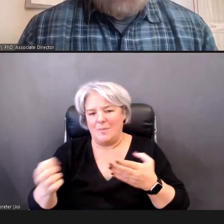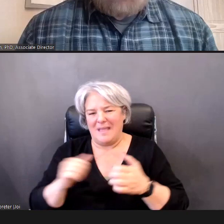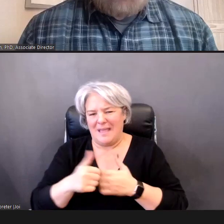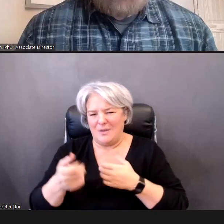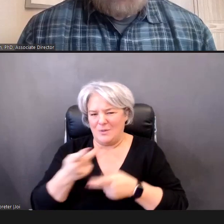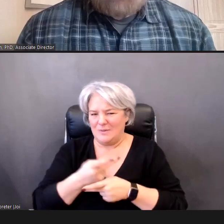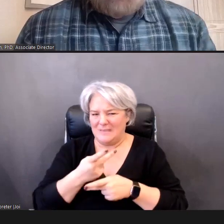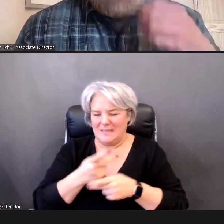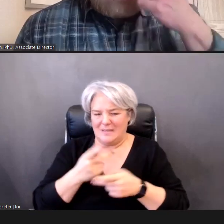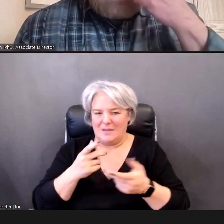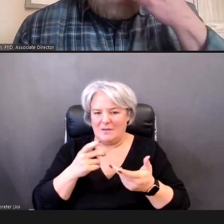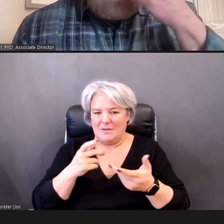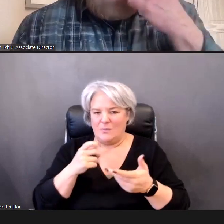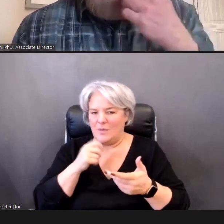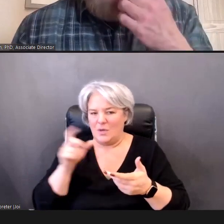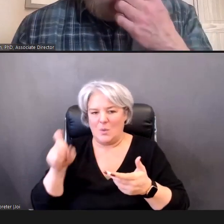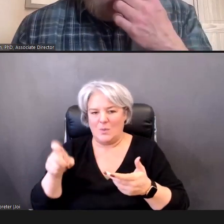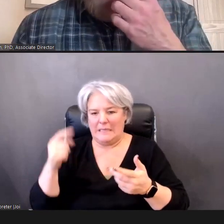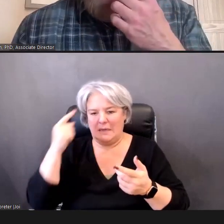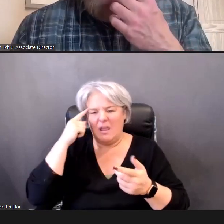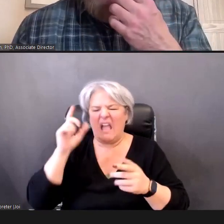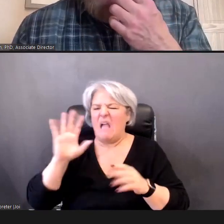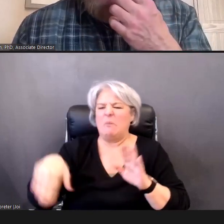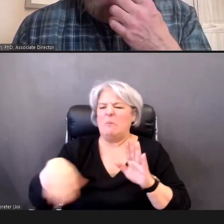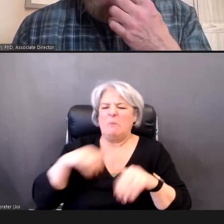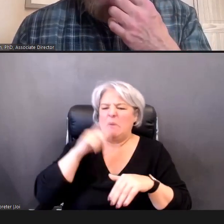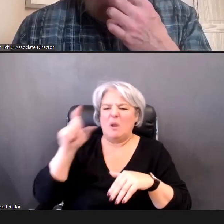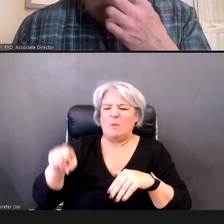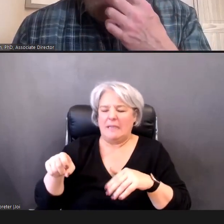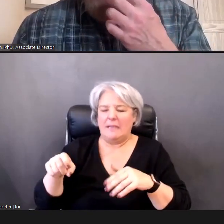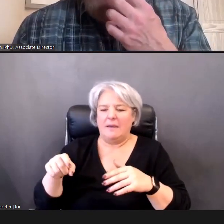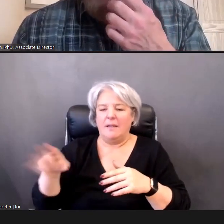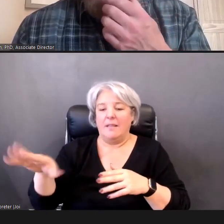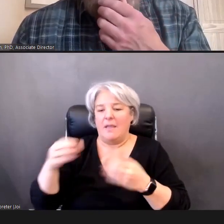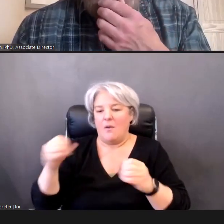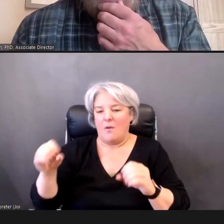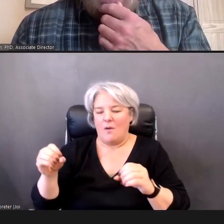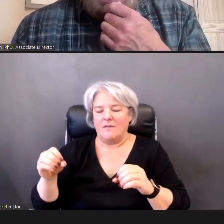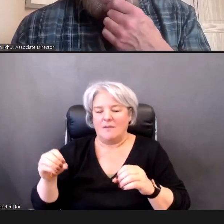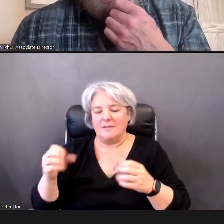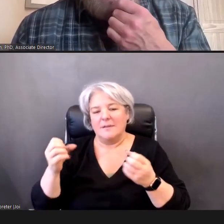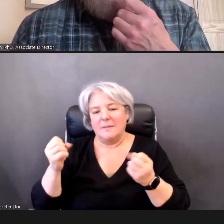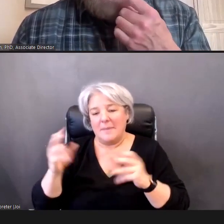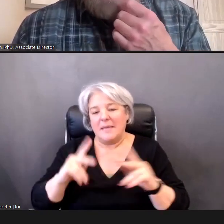don't need it mentality and so I'm I'm